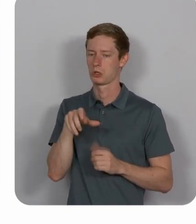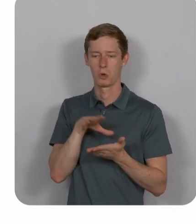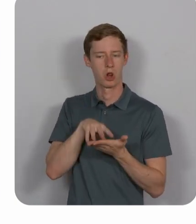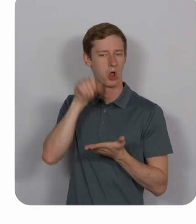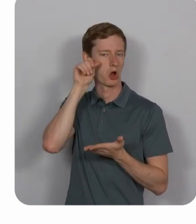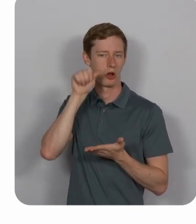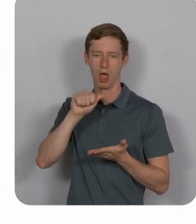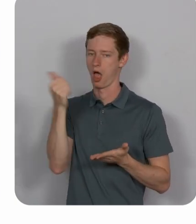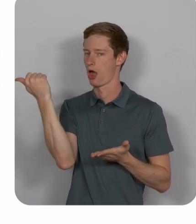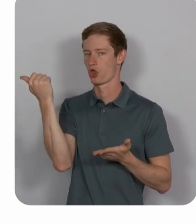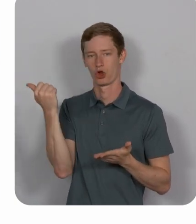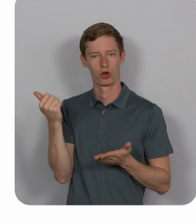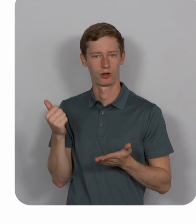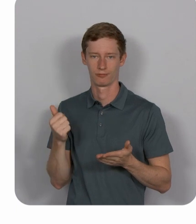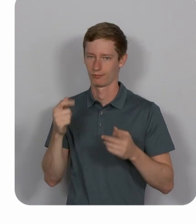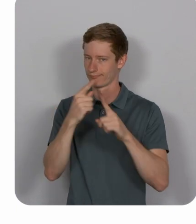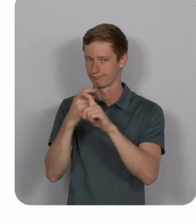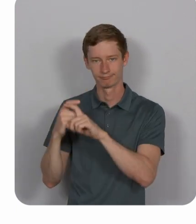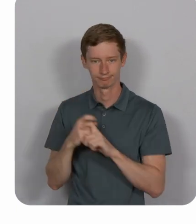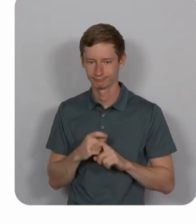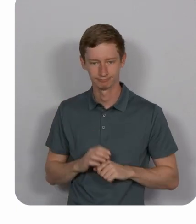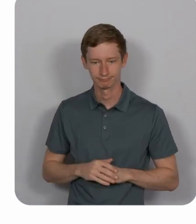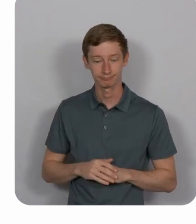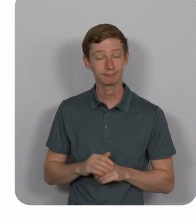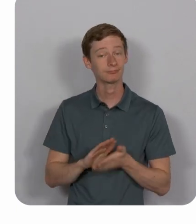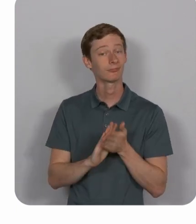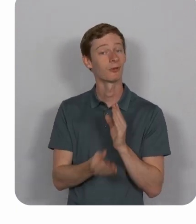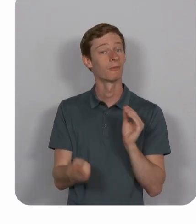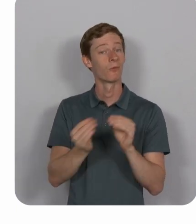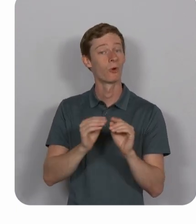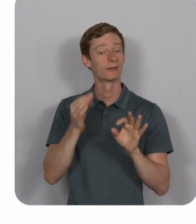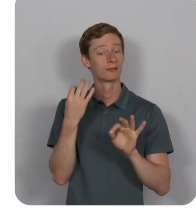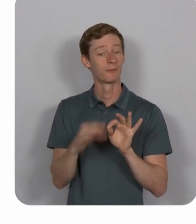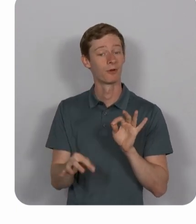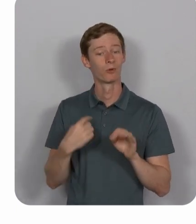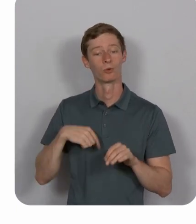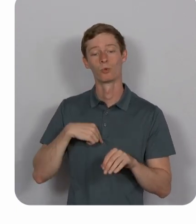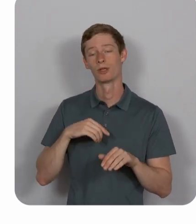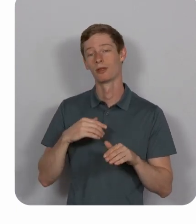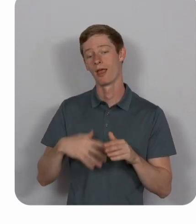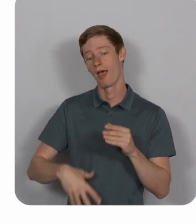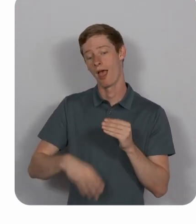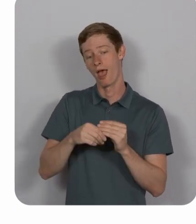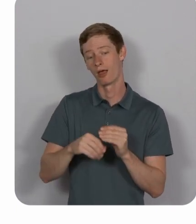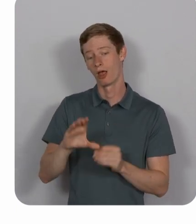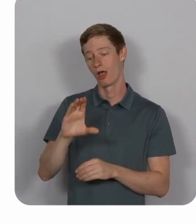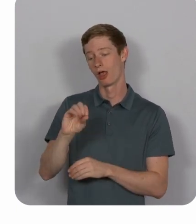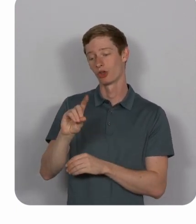And to make it even simpler, we also introduced the Meta Spark command CodeGen,